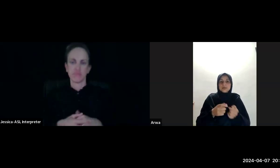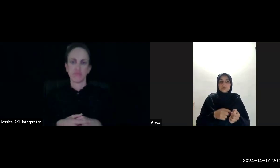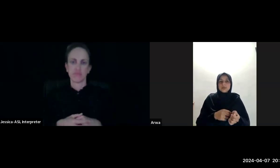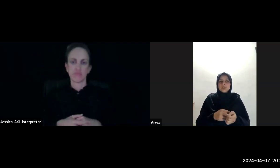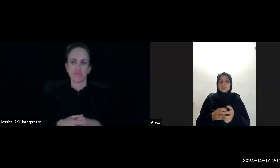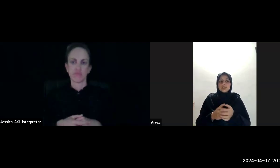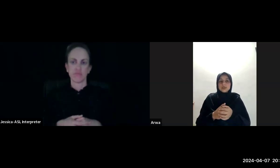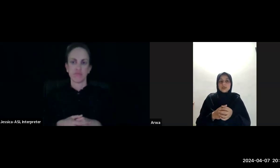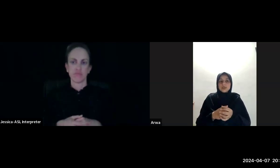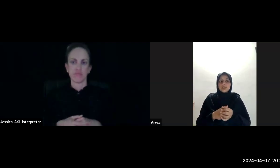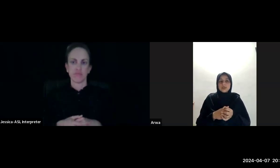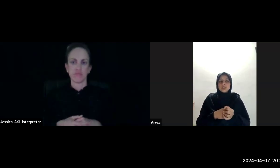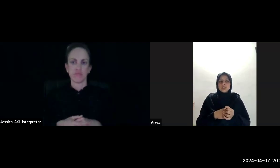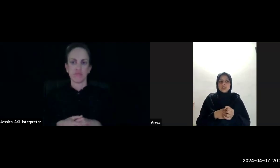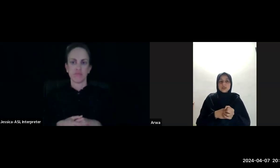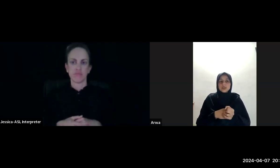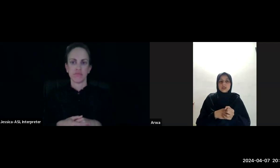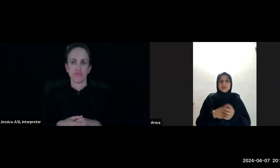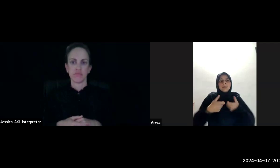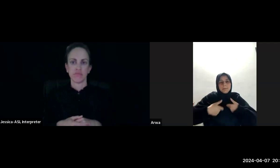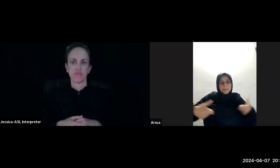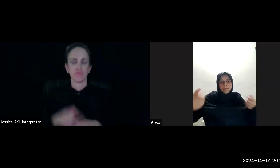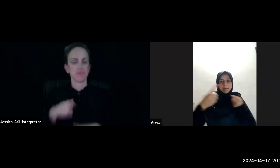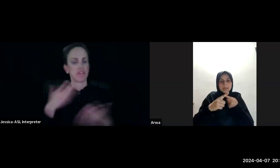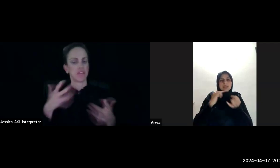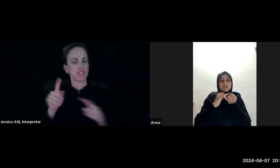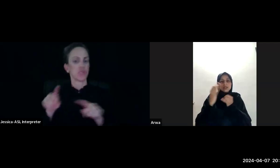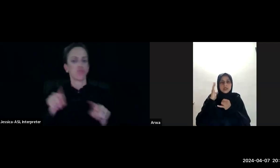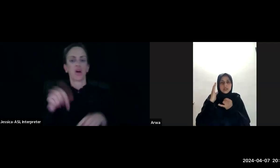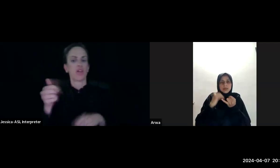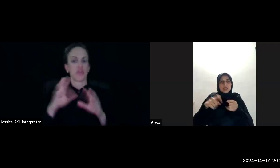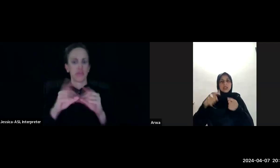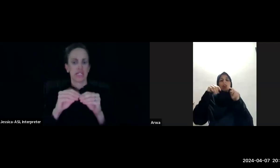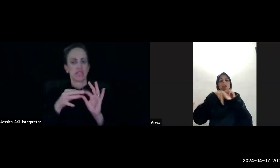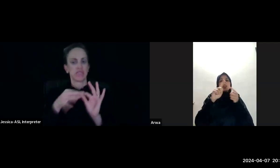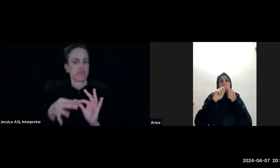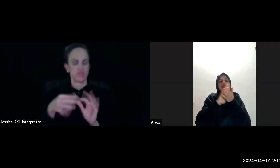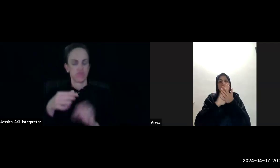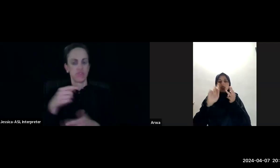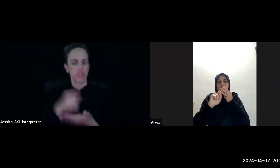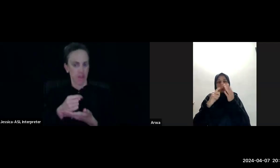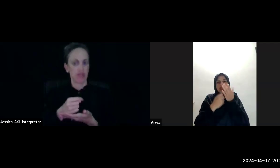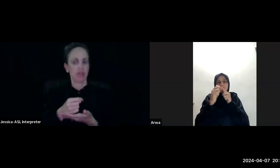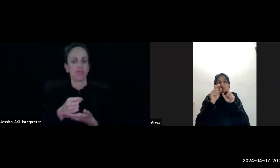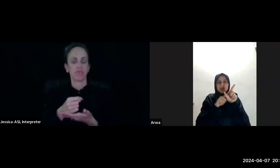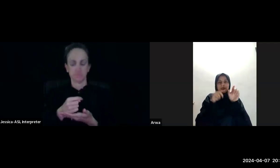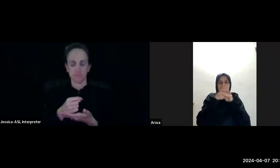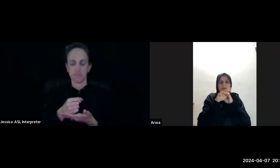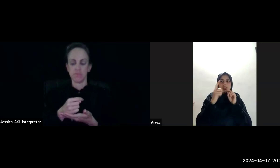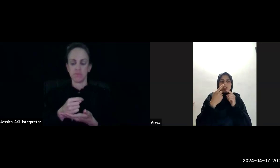having gone to some other the meetings connected with therapy uh since last two years after the